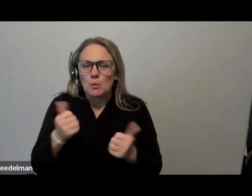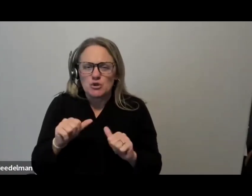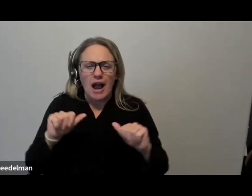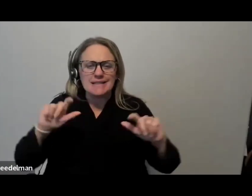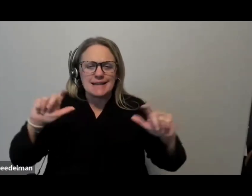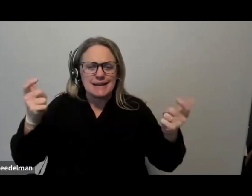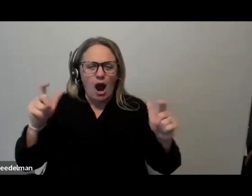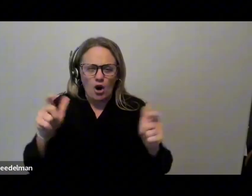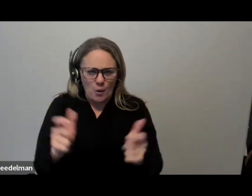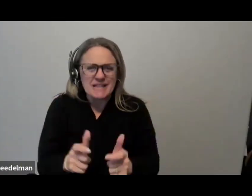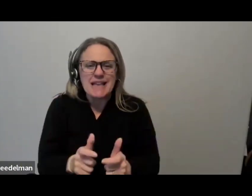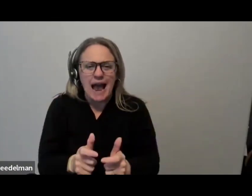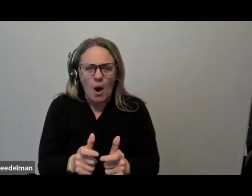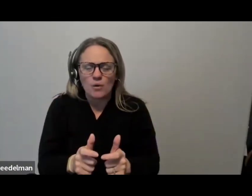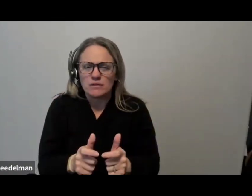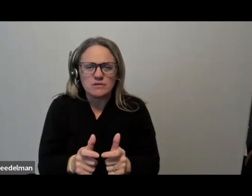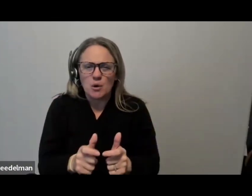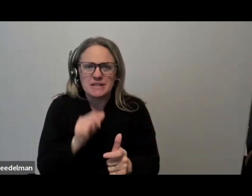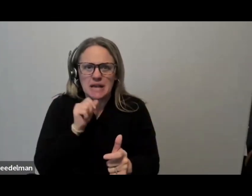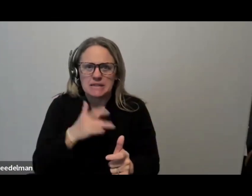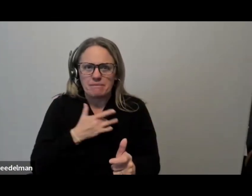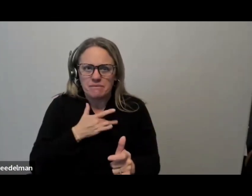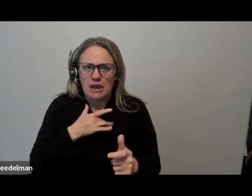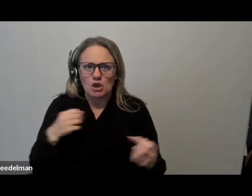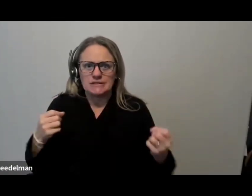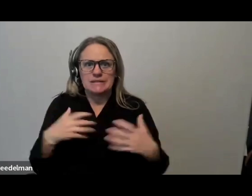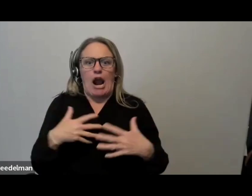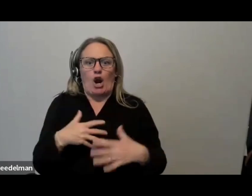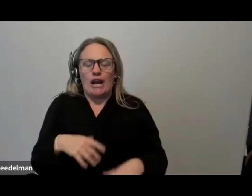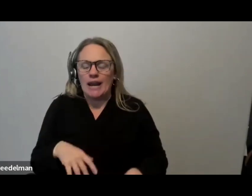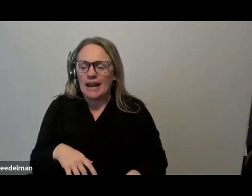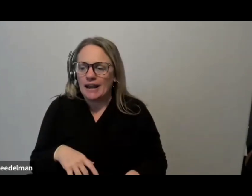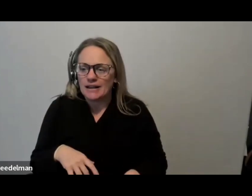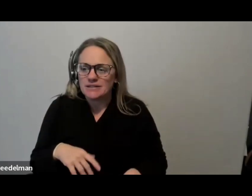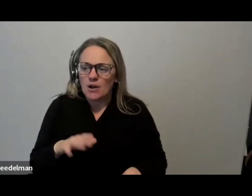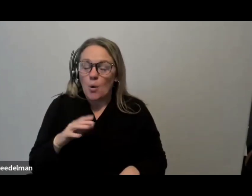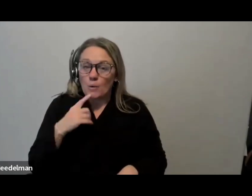And we say, hey, really part of our job is to facilitate the usability.